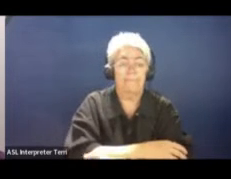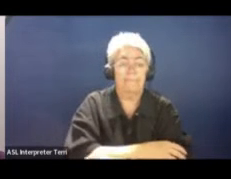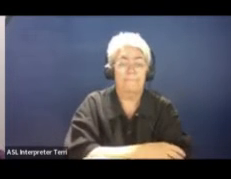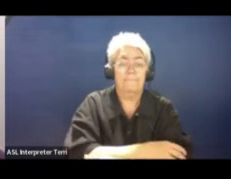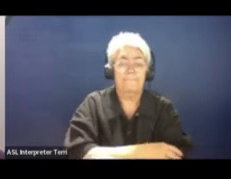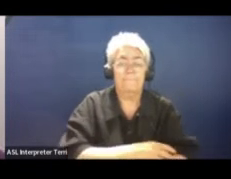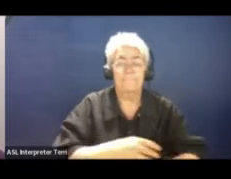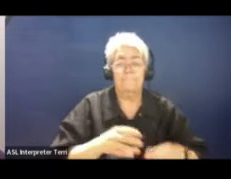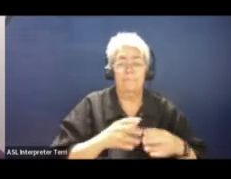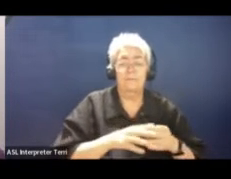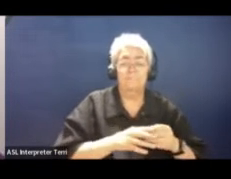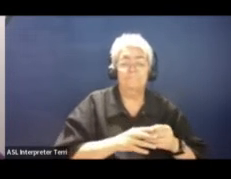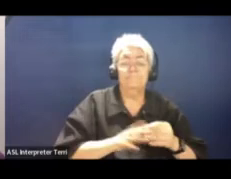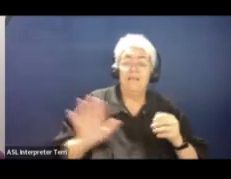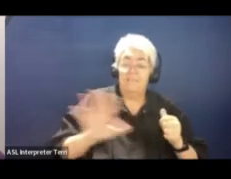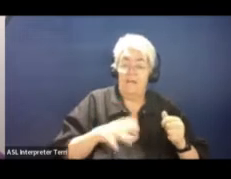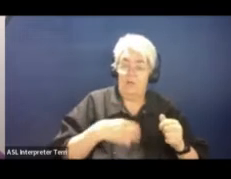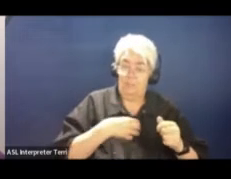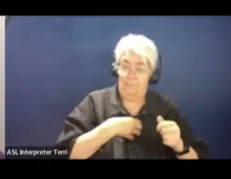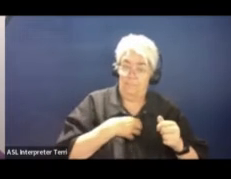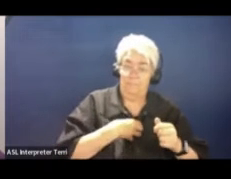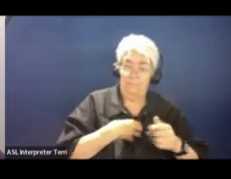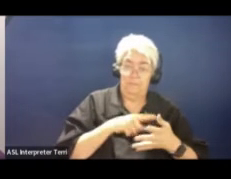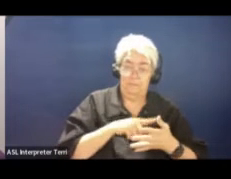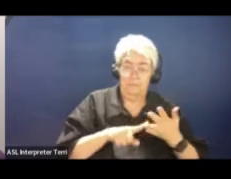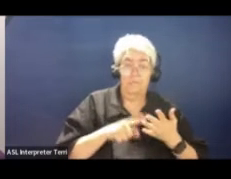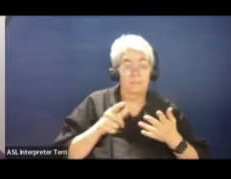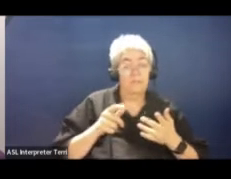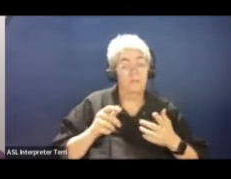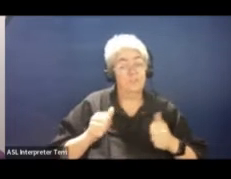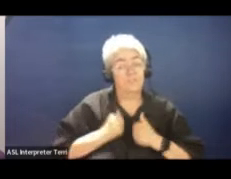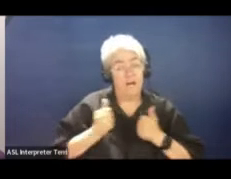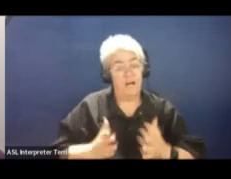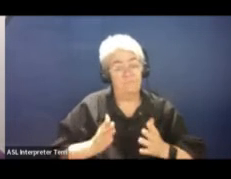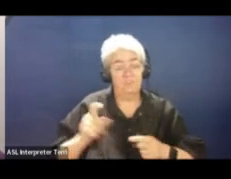Based on there, symptomology survivors might need more assistance in in identifying